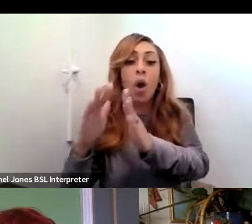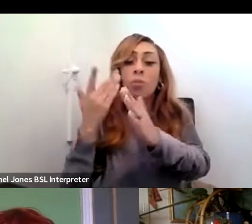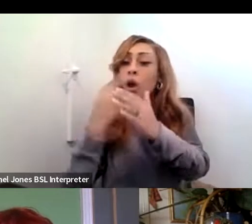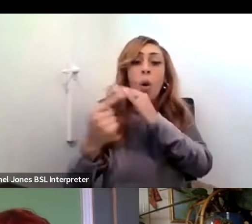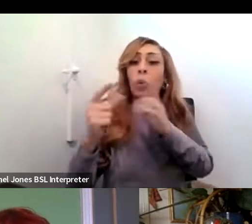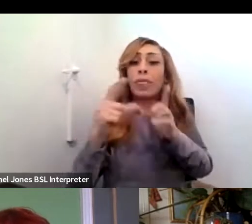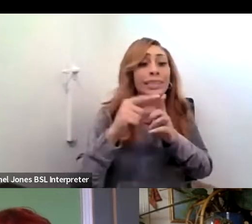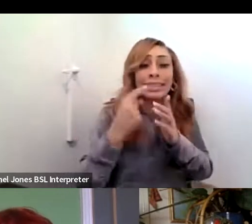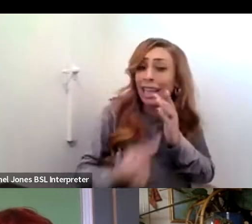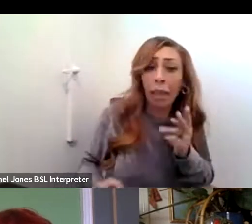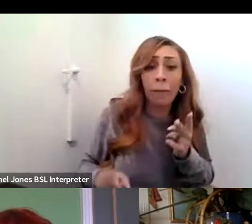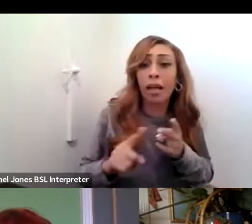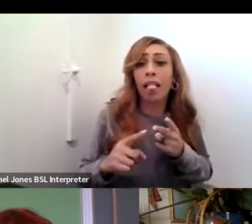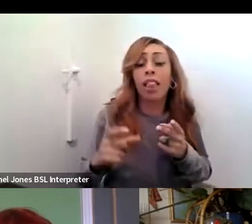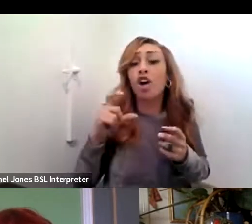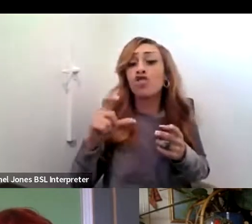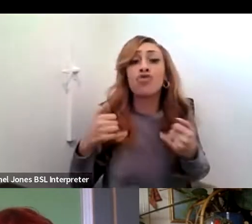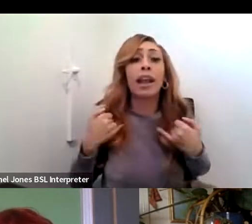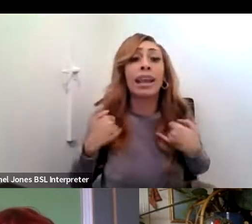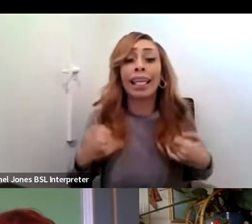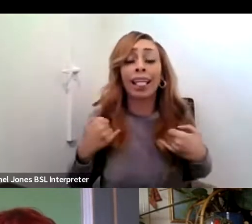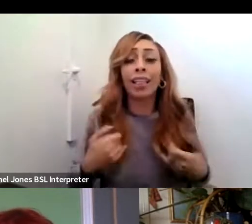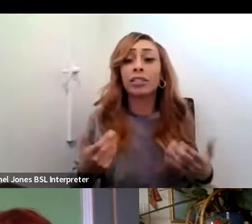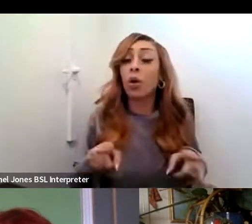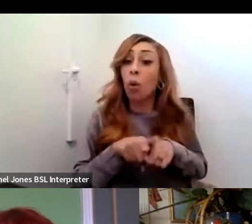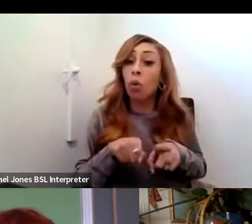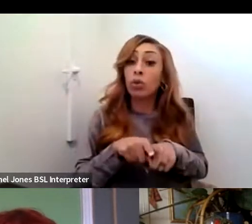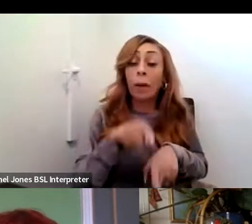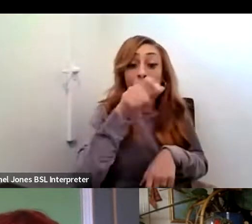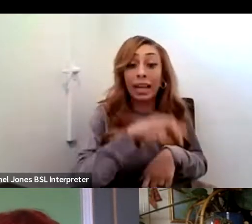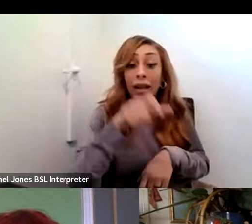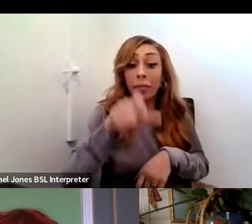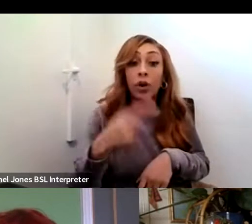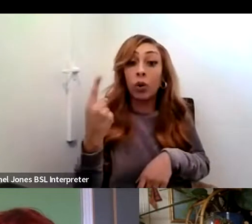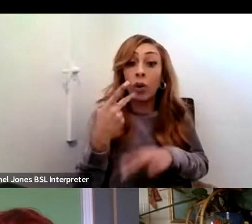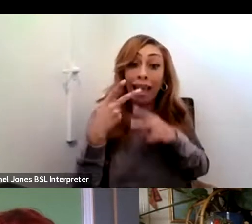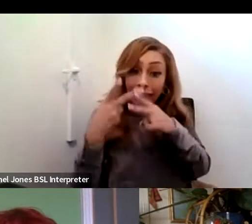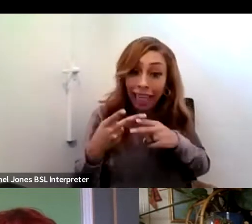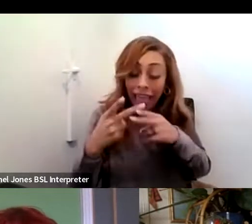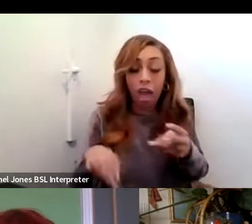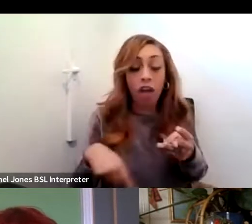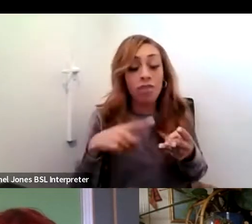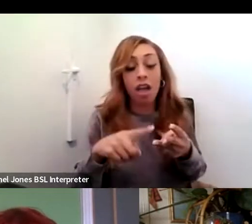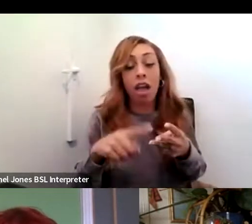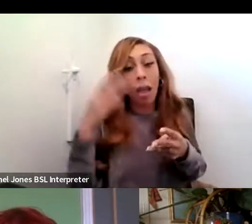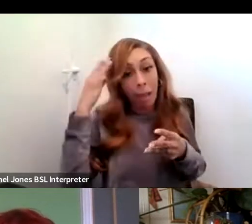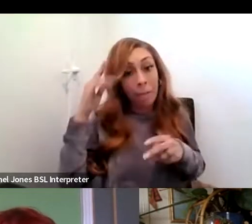or chronic health conditions, but also people who are carers, people who are parents,